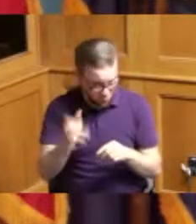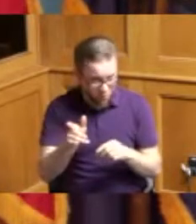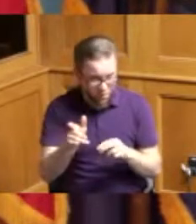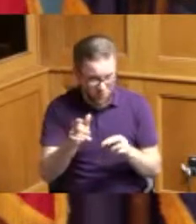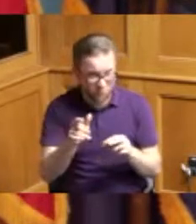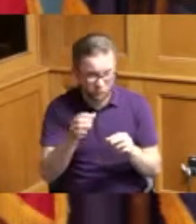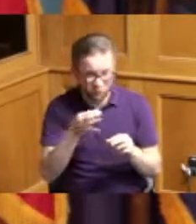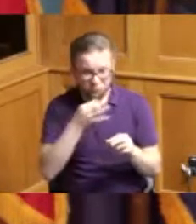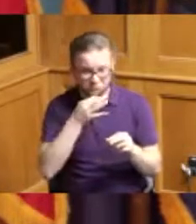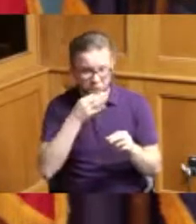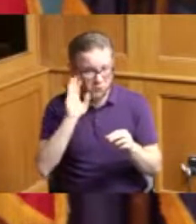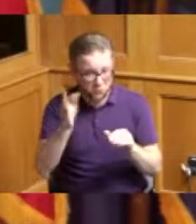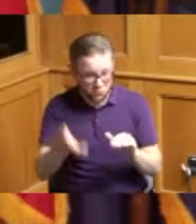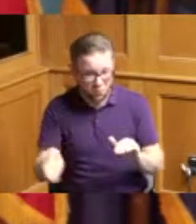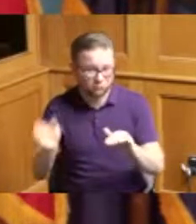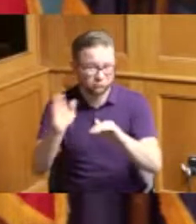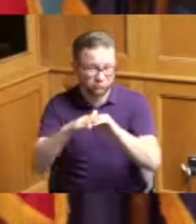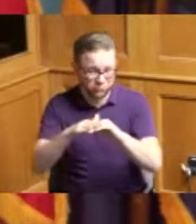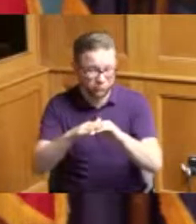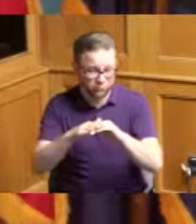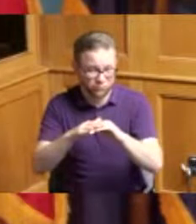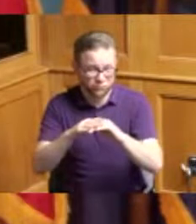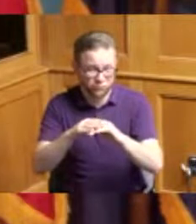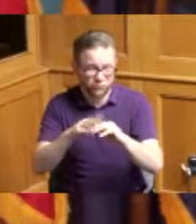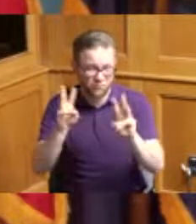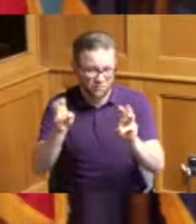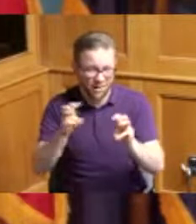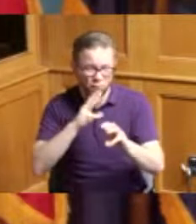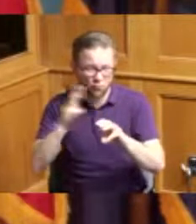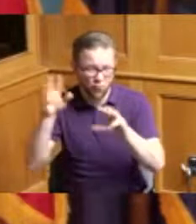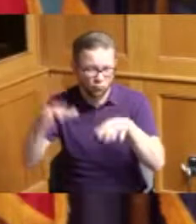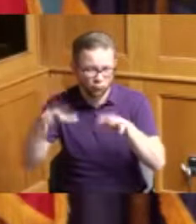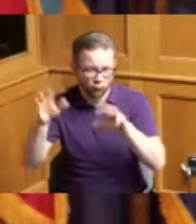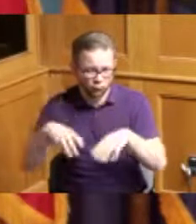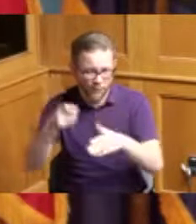rain coming you're getting ready to be charged you need to pay attention is this something